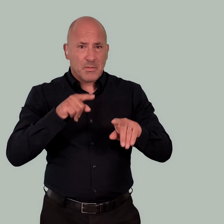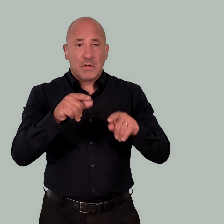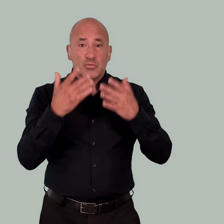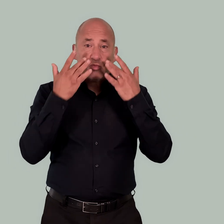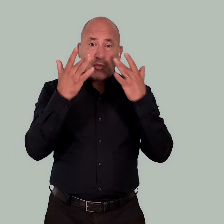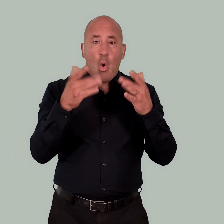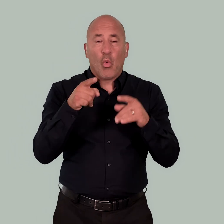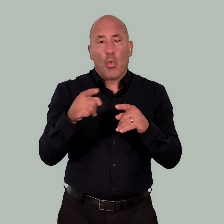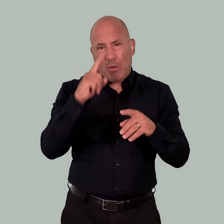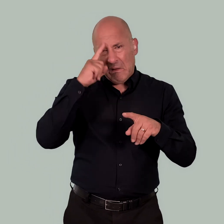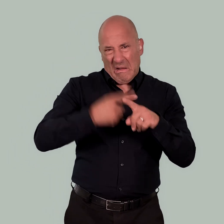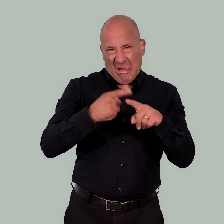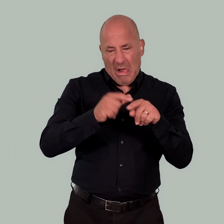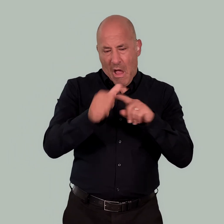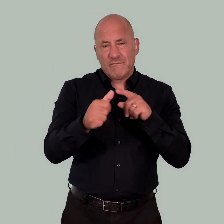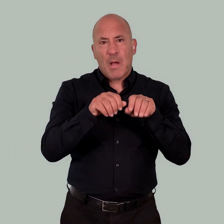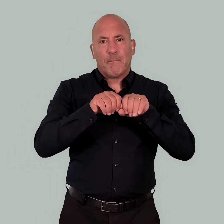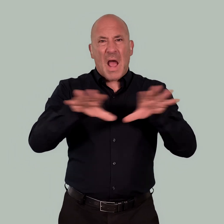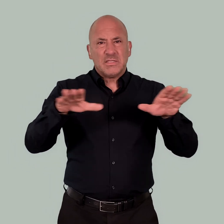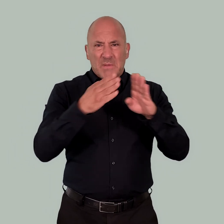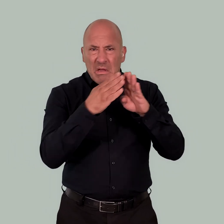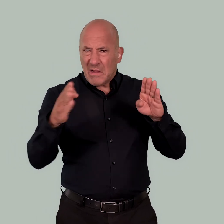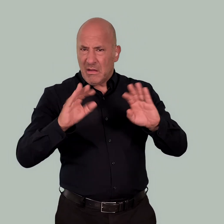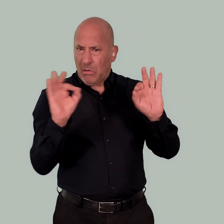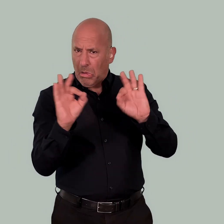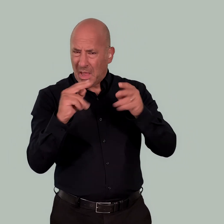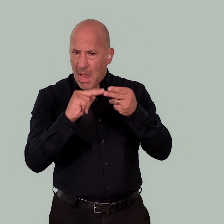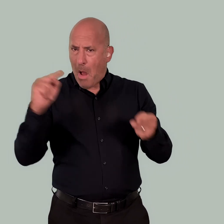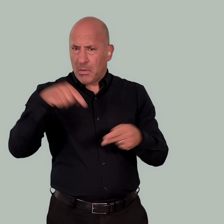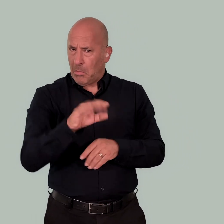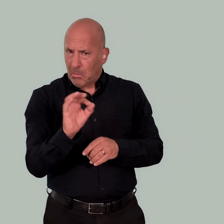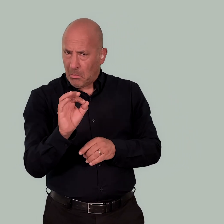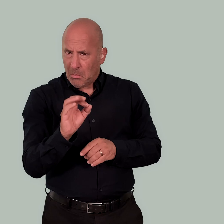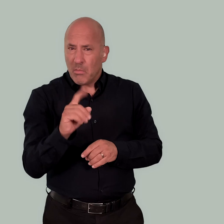They also do not display an increase in ill-health since the pandemic,